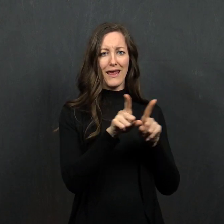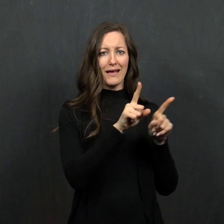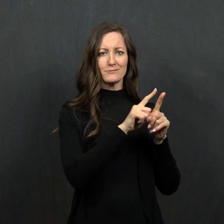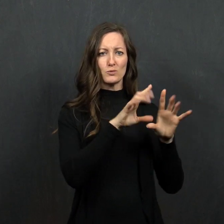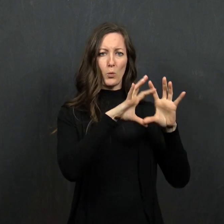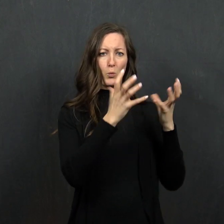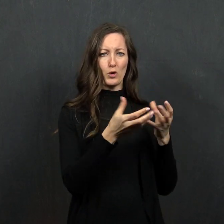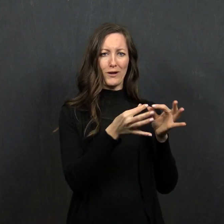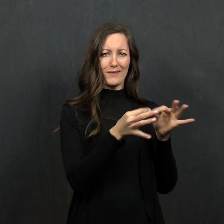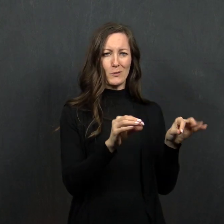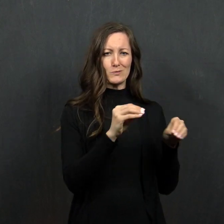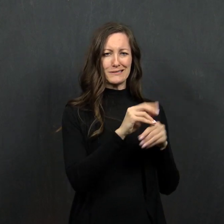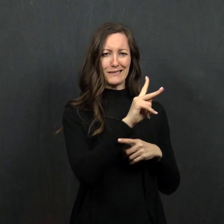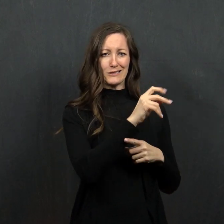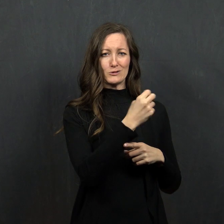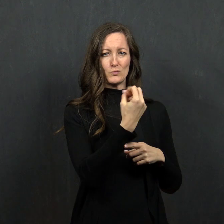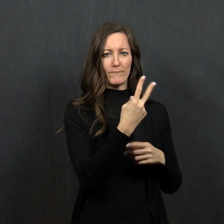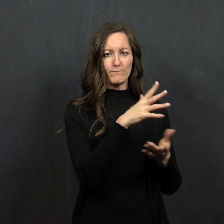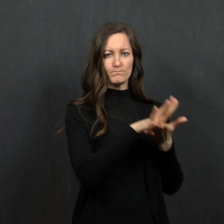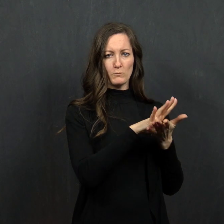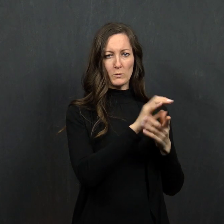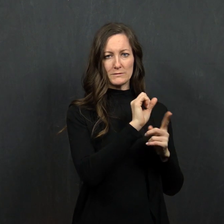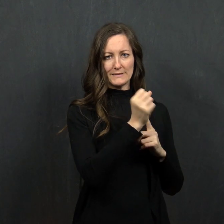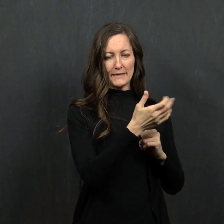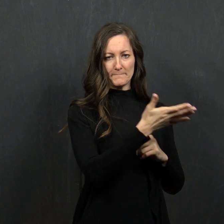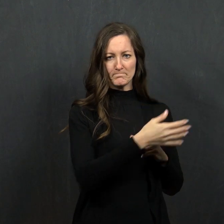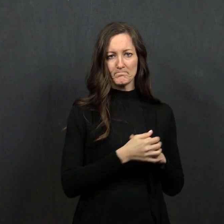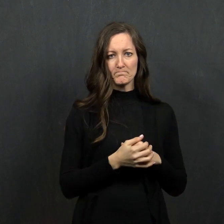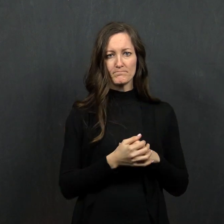as a world language in K-12 settings.